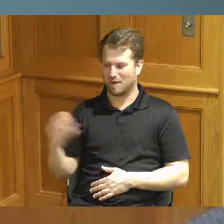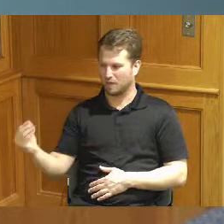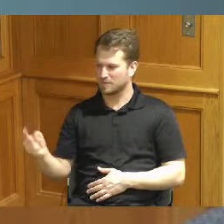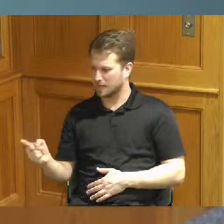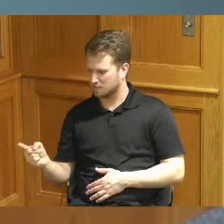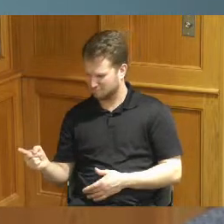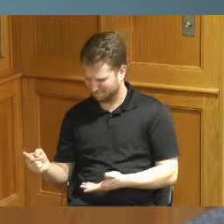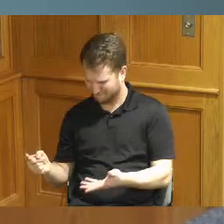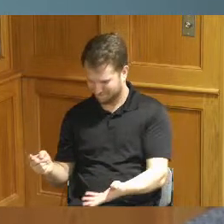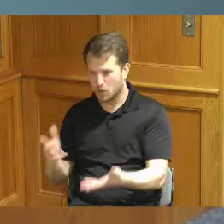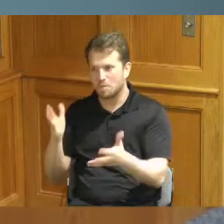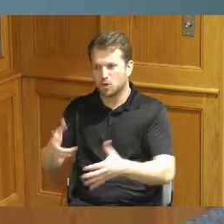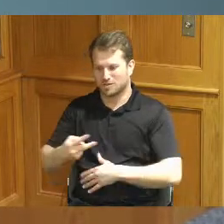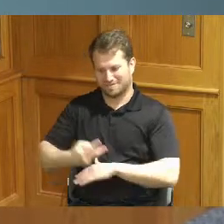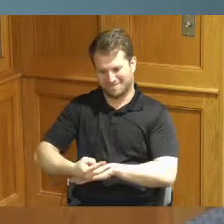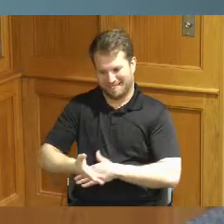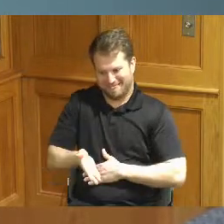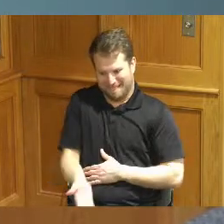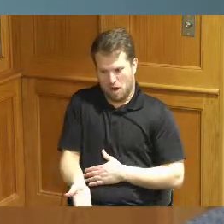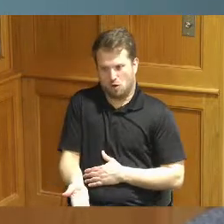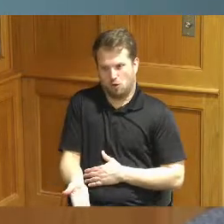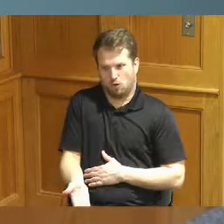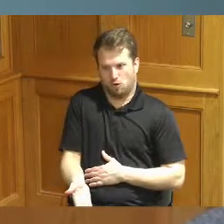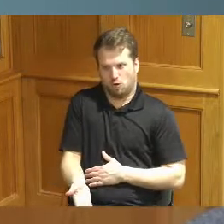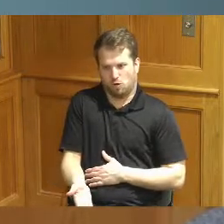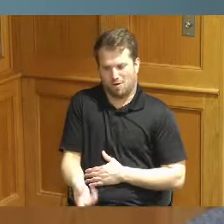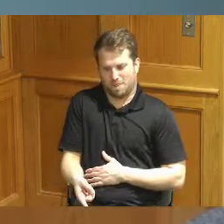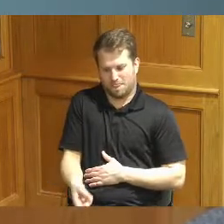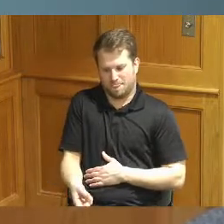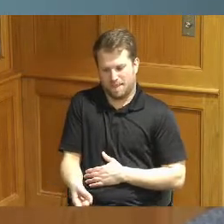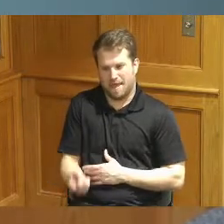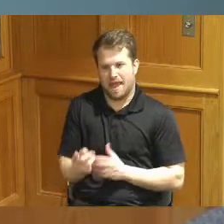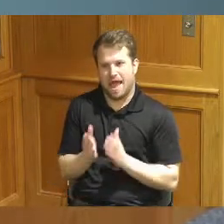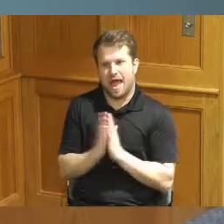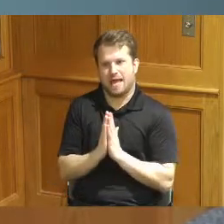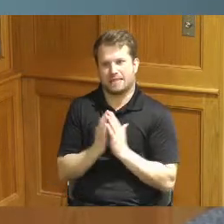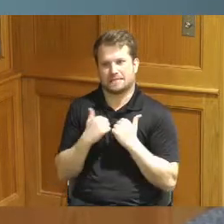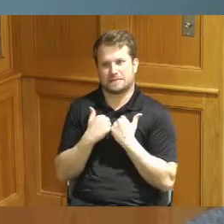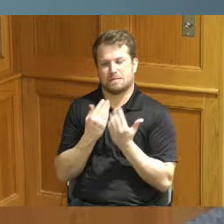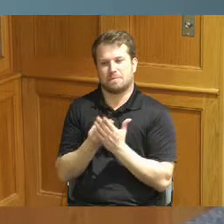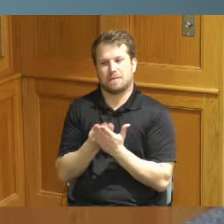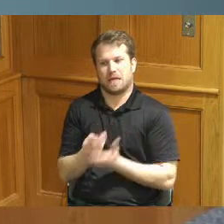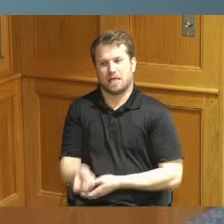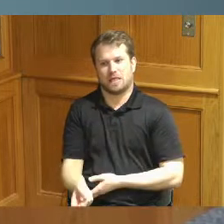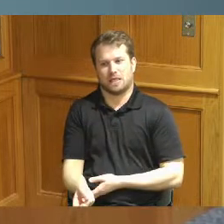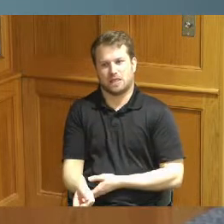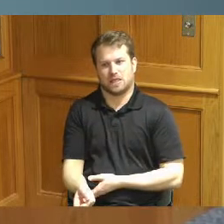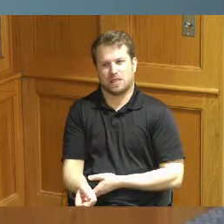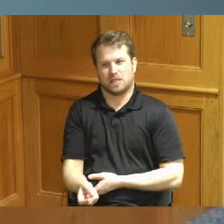in front of our building someone's asking me for some money and telling us we're not doing anything